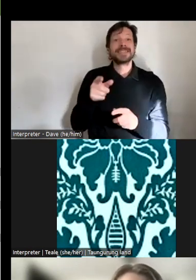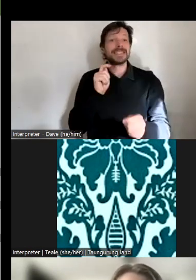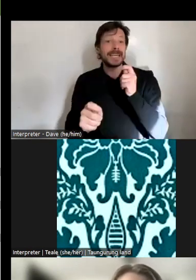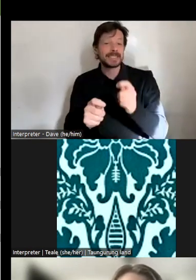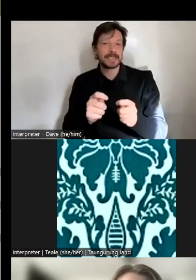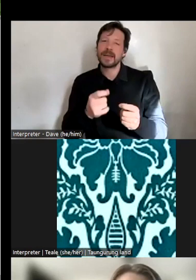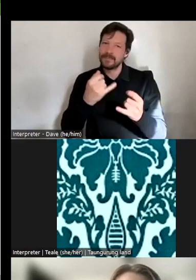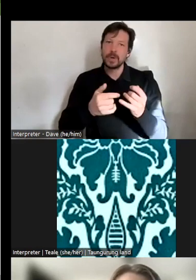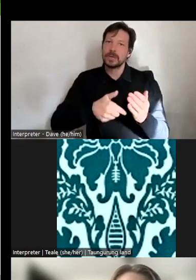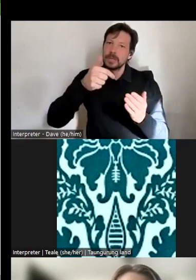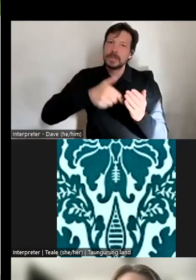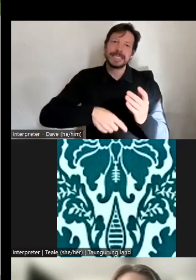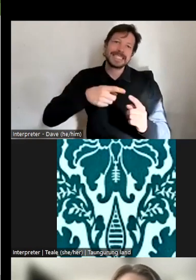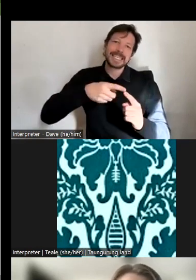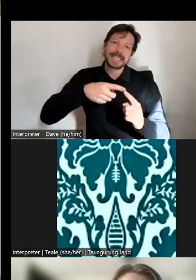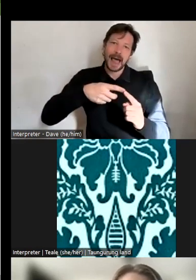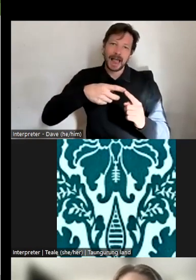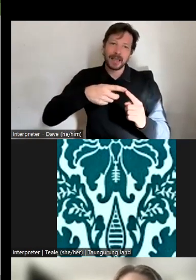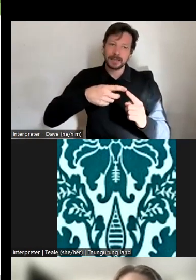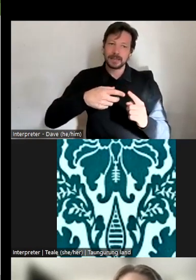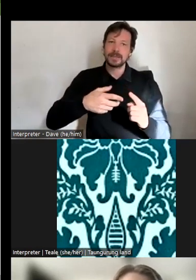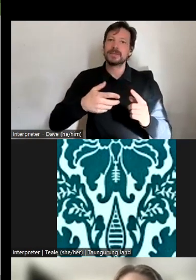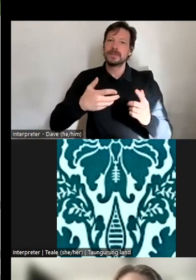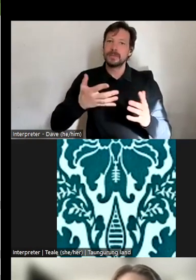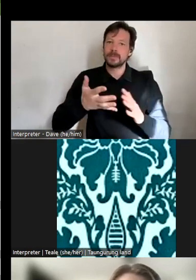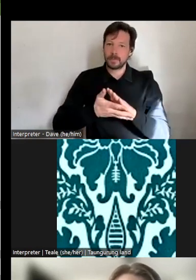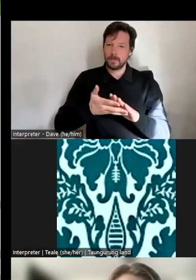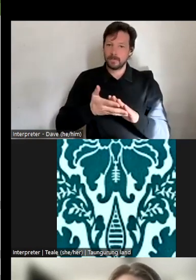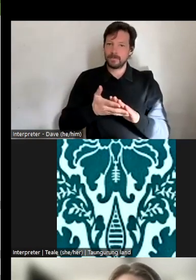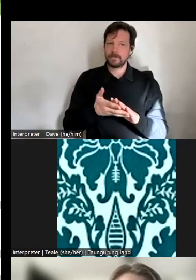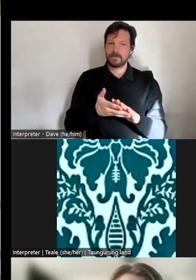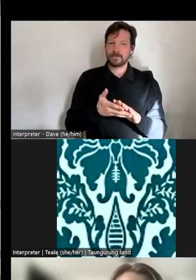so you really do need to have a conversation.